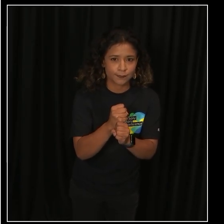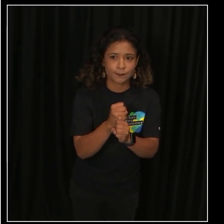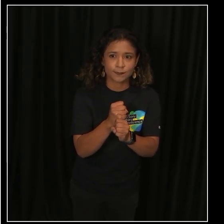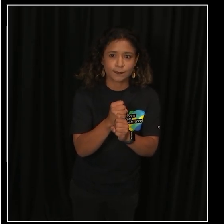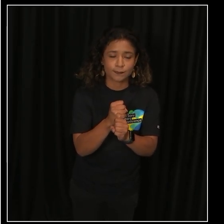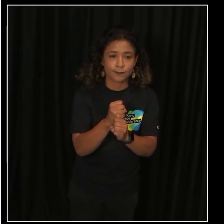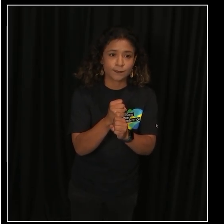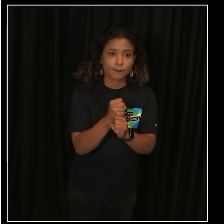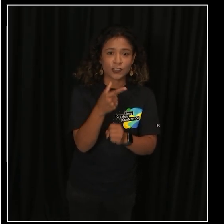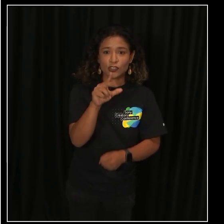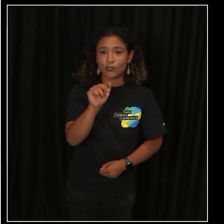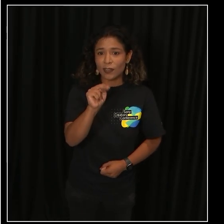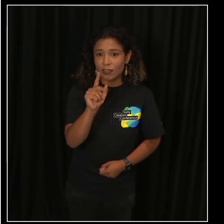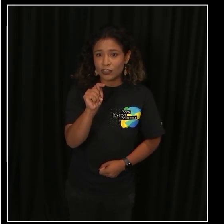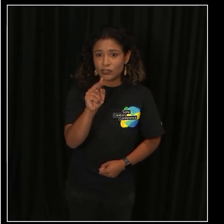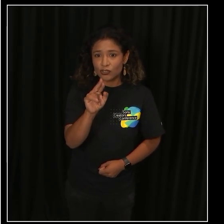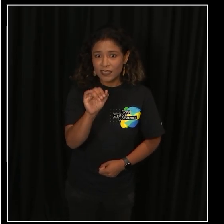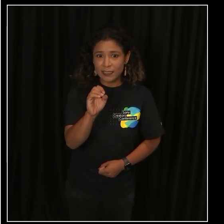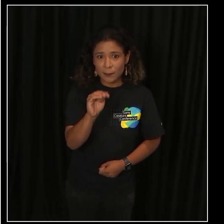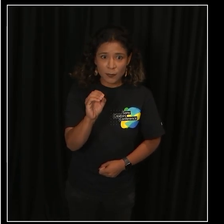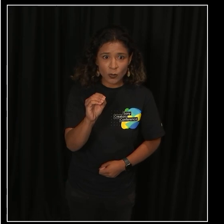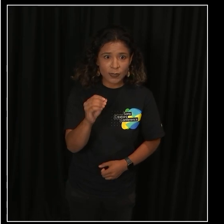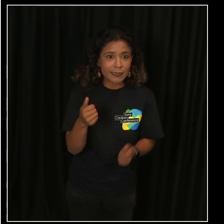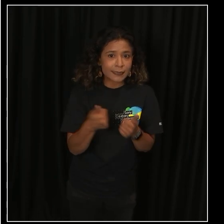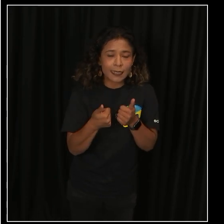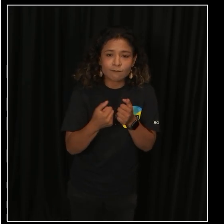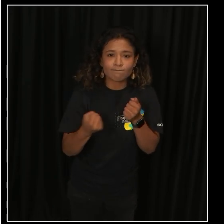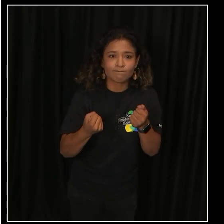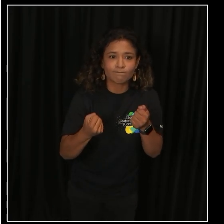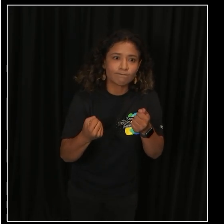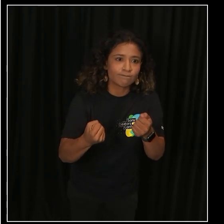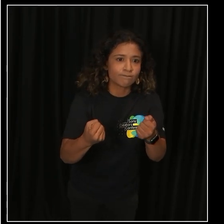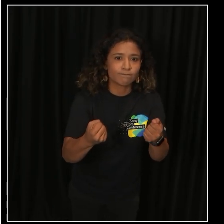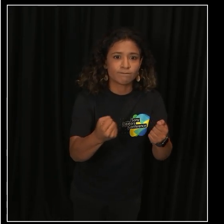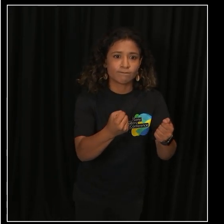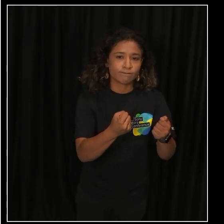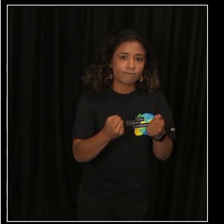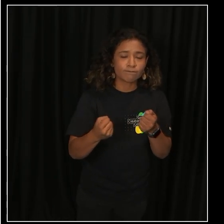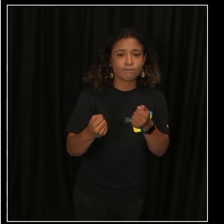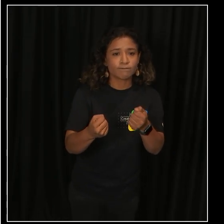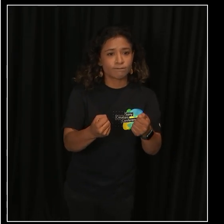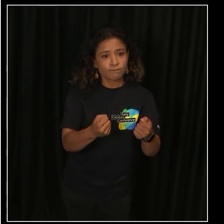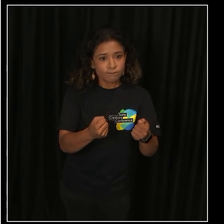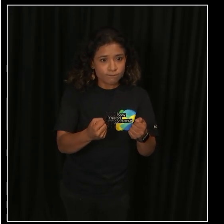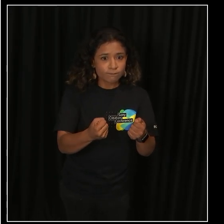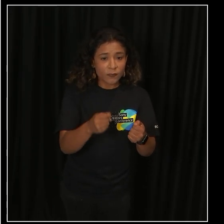Gran Turismo is a driving simulator. And the celebrated its 25th anniversary last year